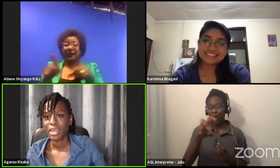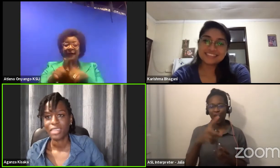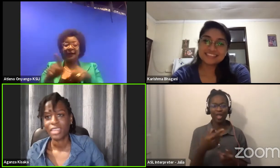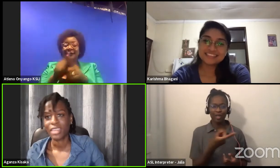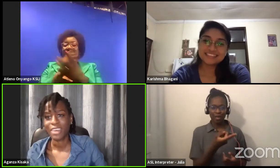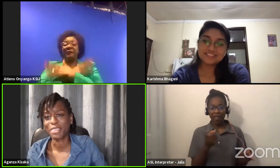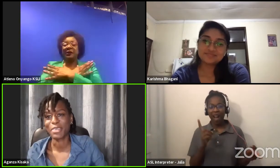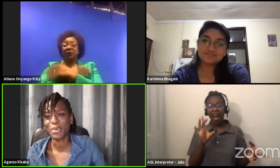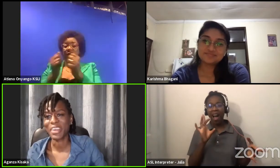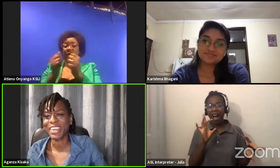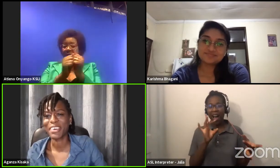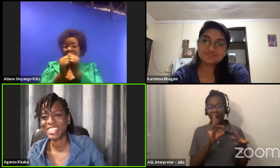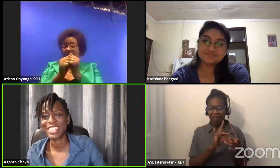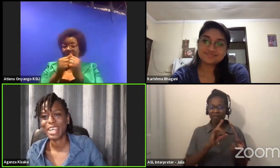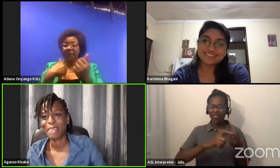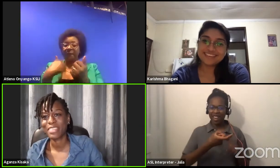I thank Katherine Koray all at the time,